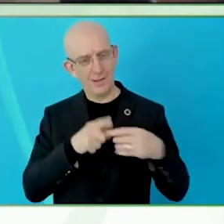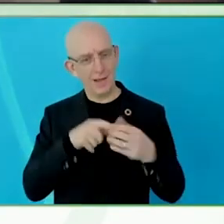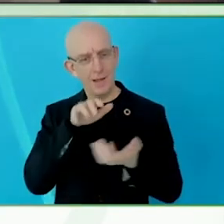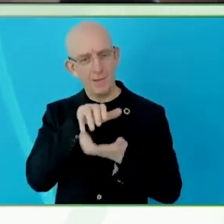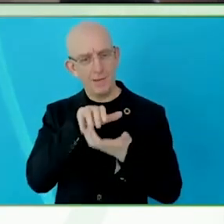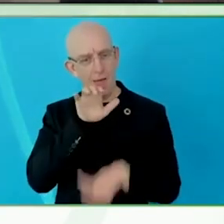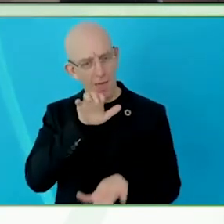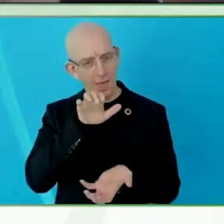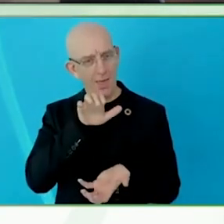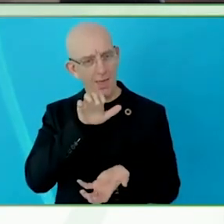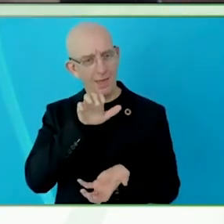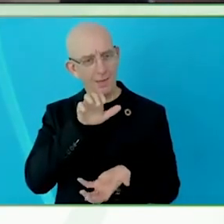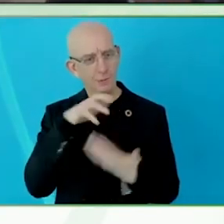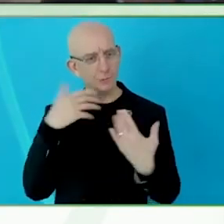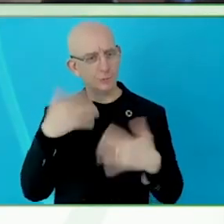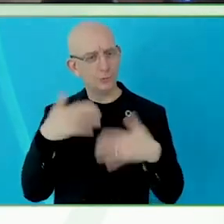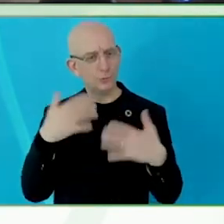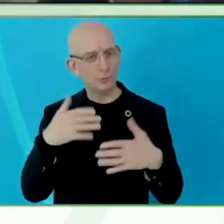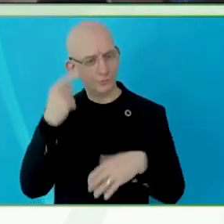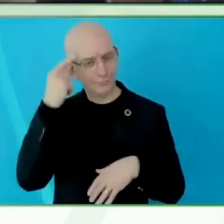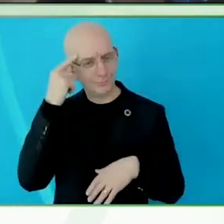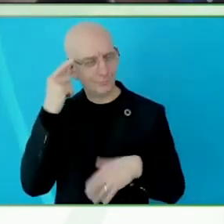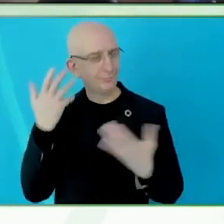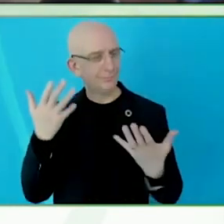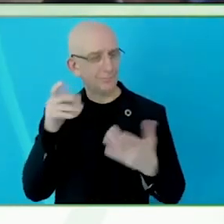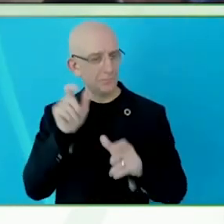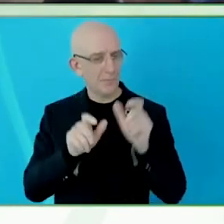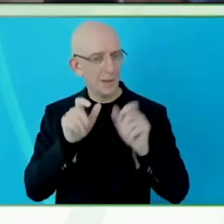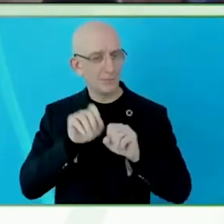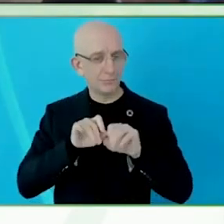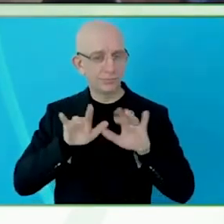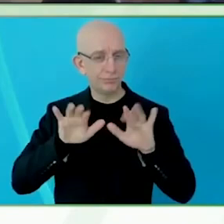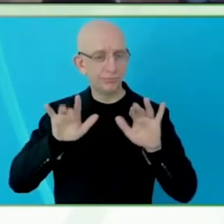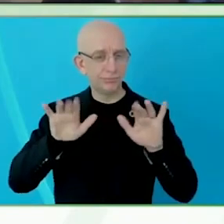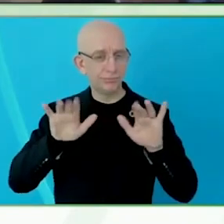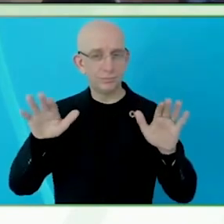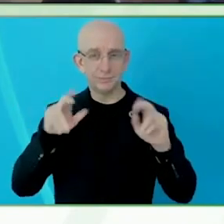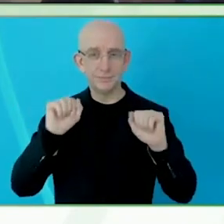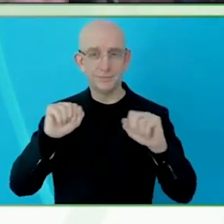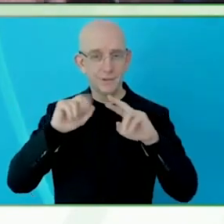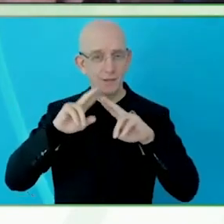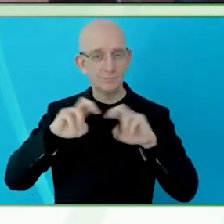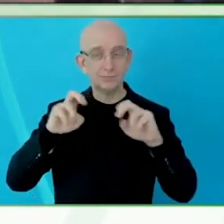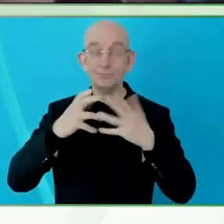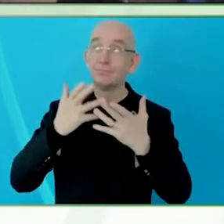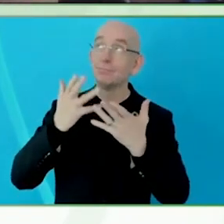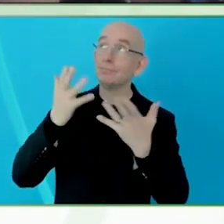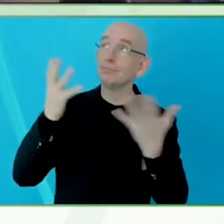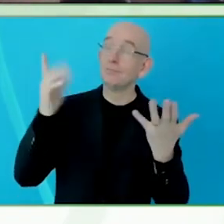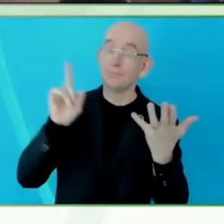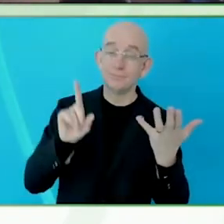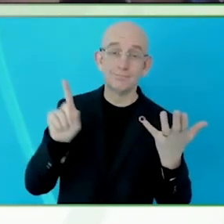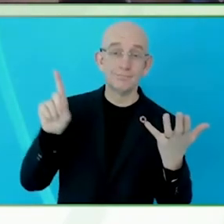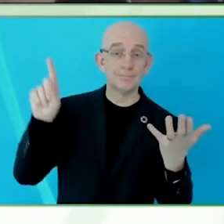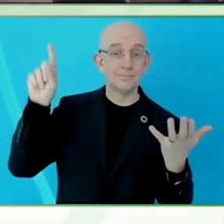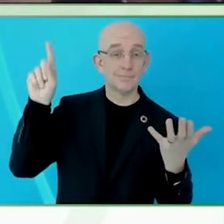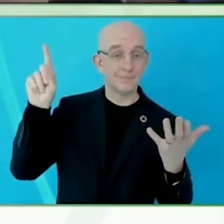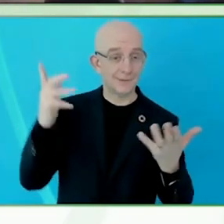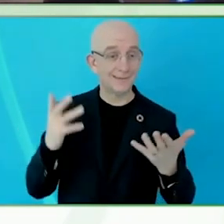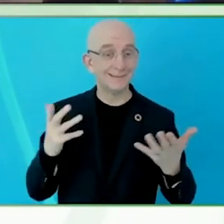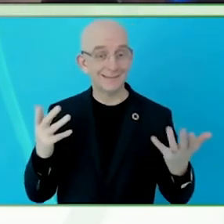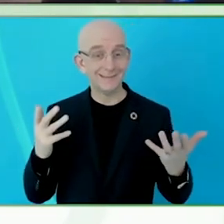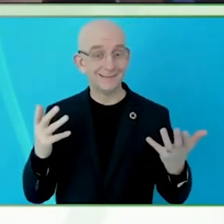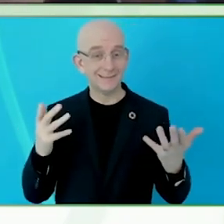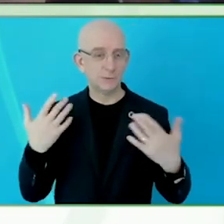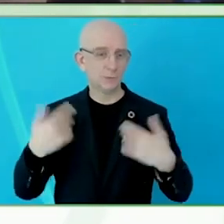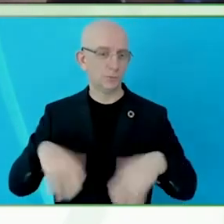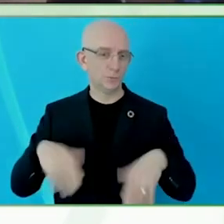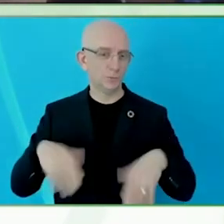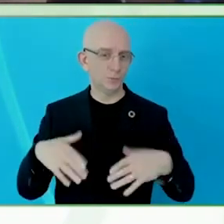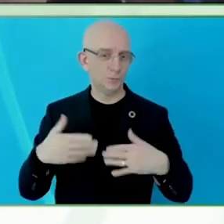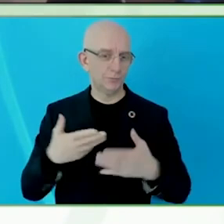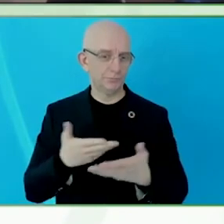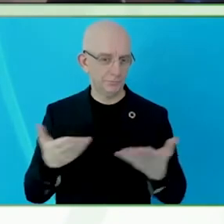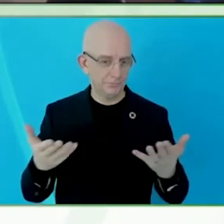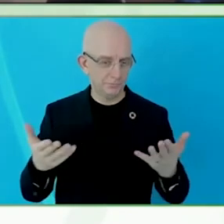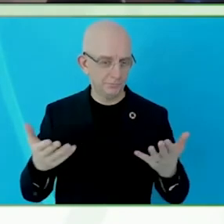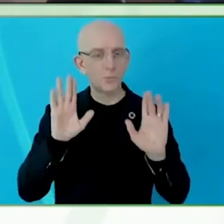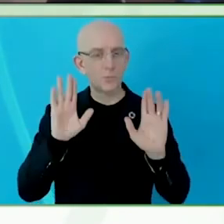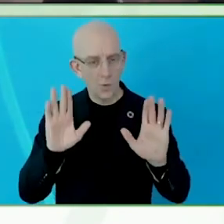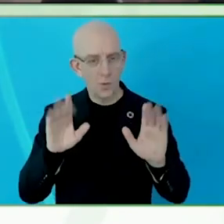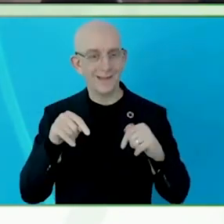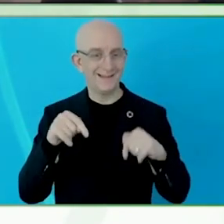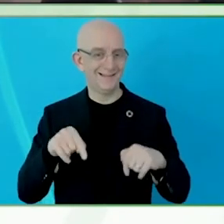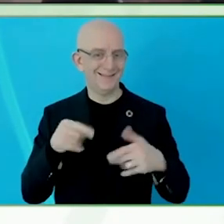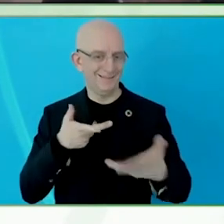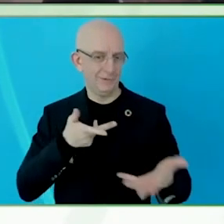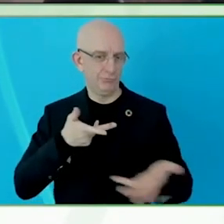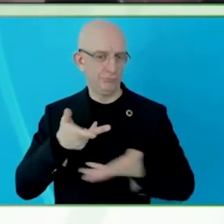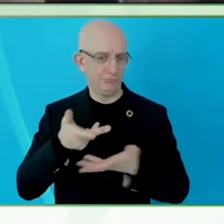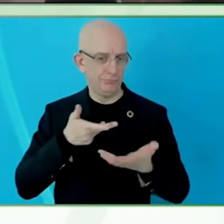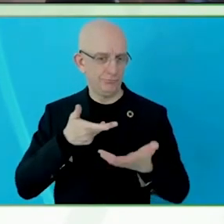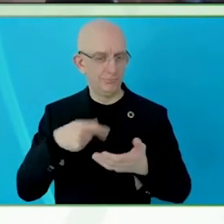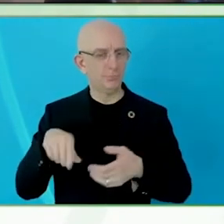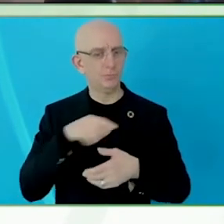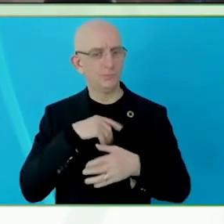we are delighted to welcome Doctor Wanda Diaz-Merced, she is a blind astronomer using sonification,